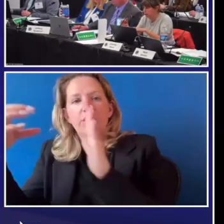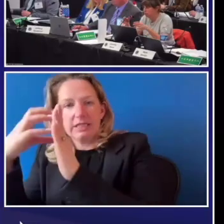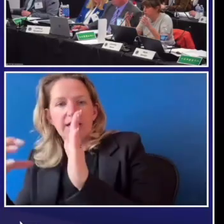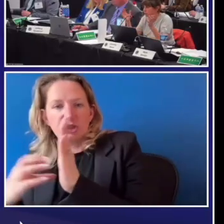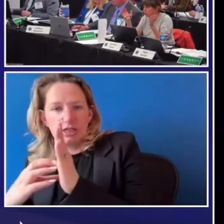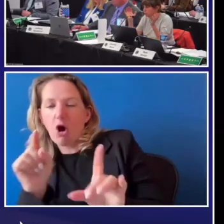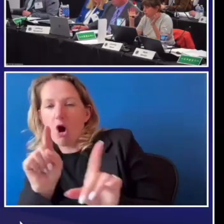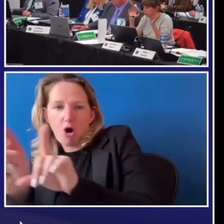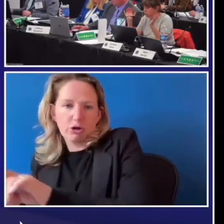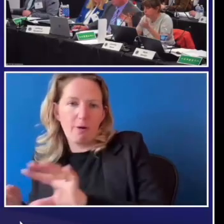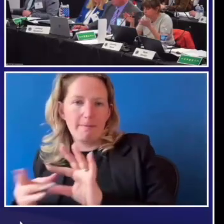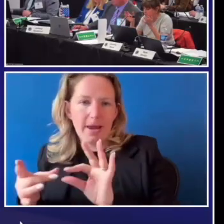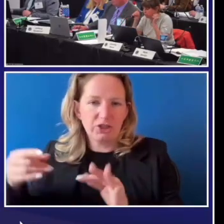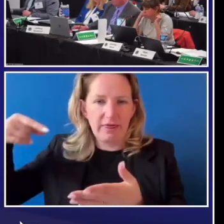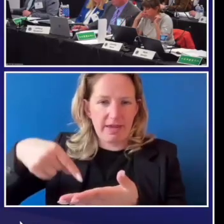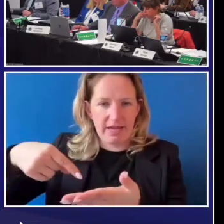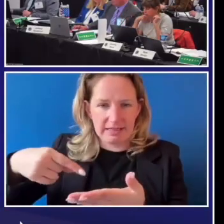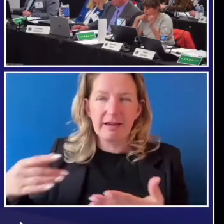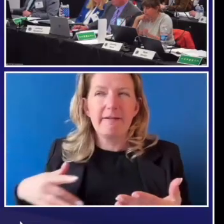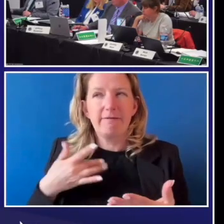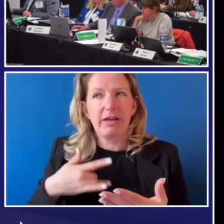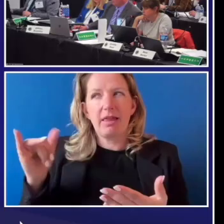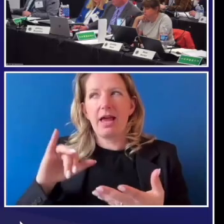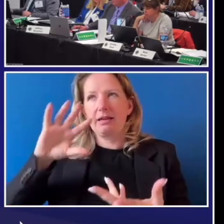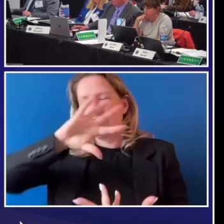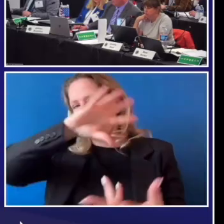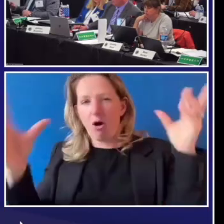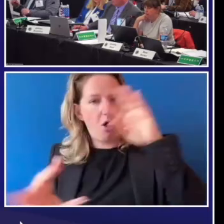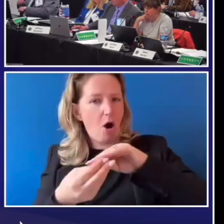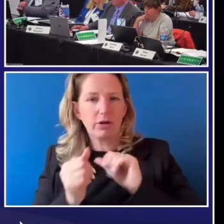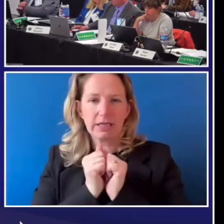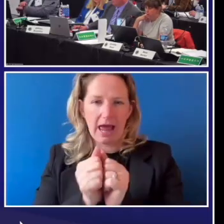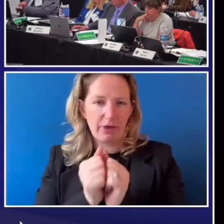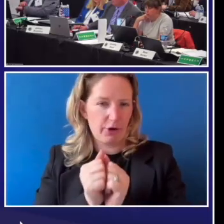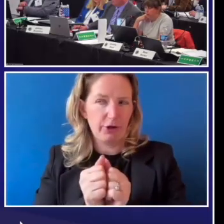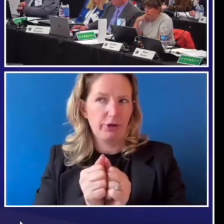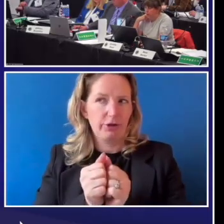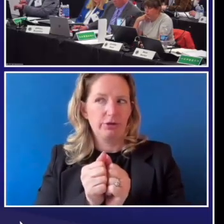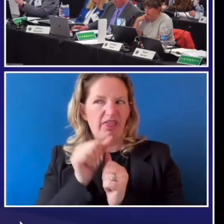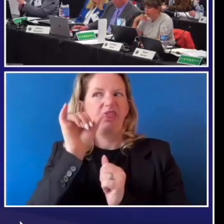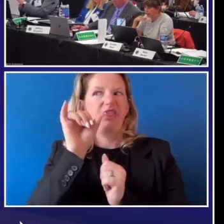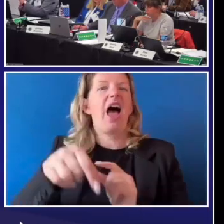And so it's like putting them all together where I have concerns. Um, one of them, and I,